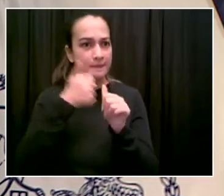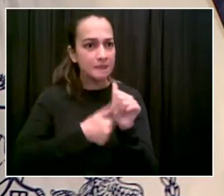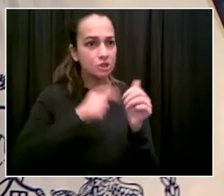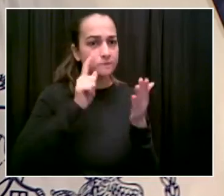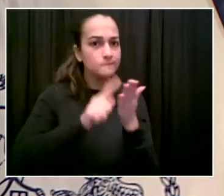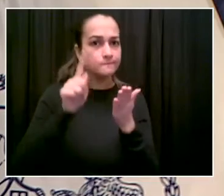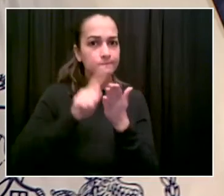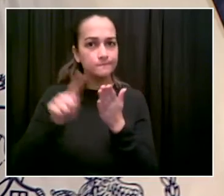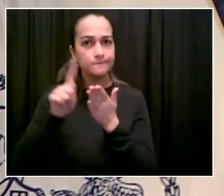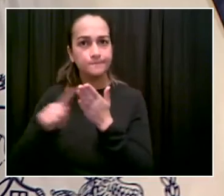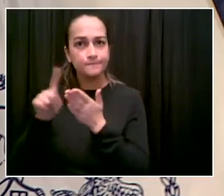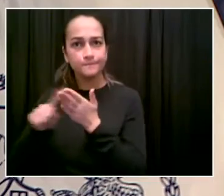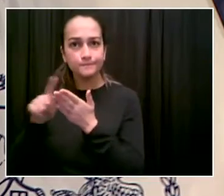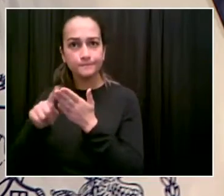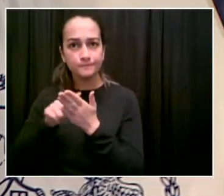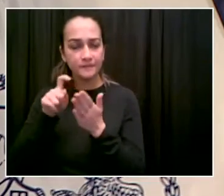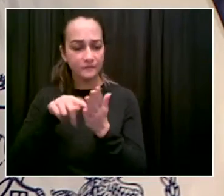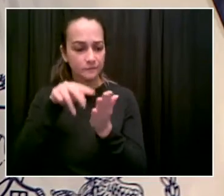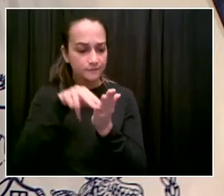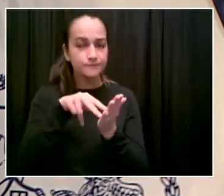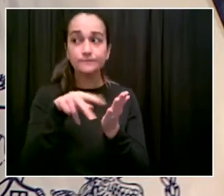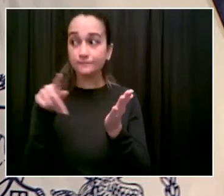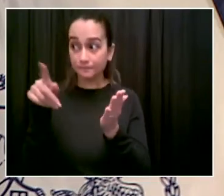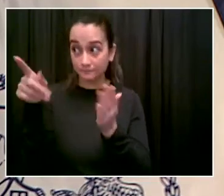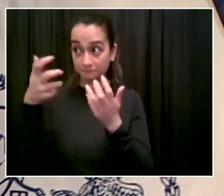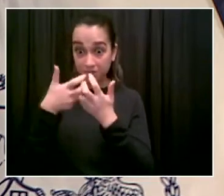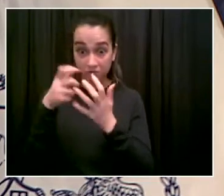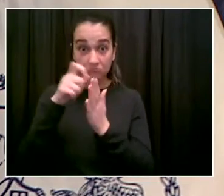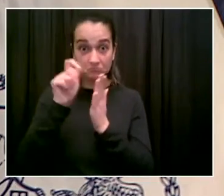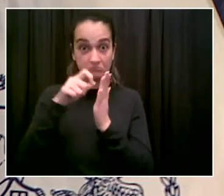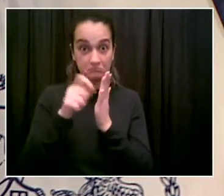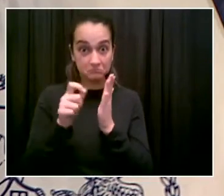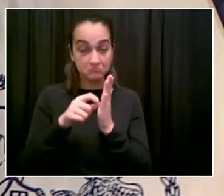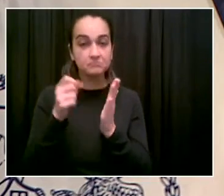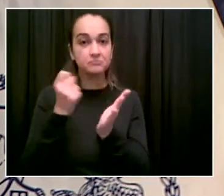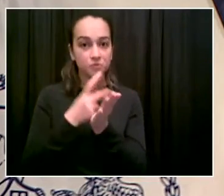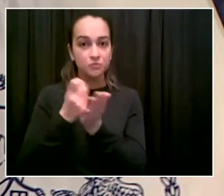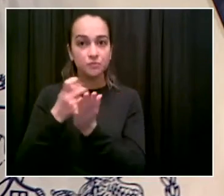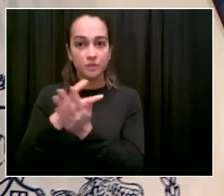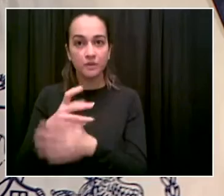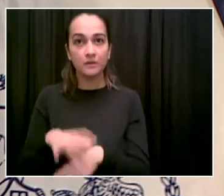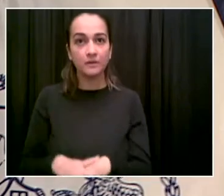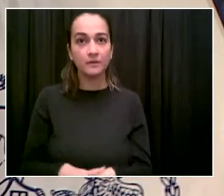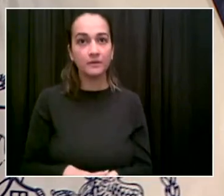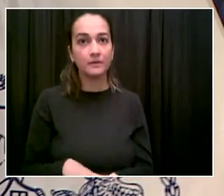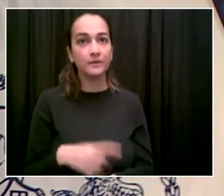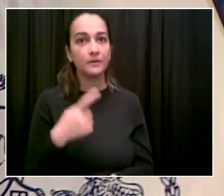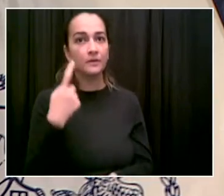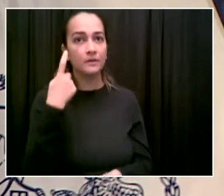PASSING THE ASSESSMENT MEANT THEY HAD E ON FUNCTIONING